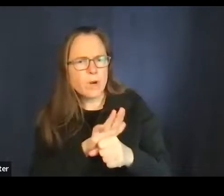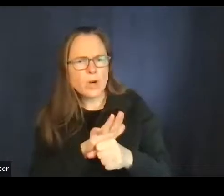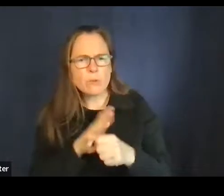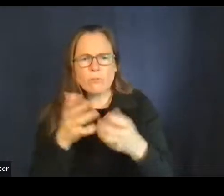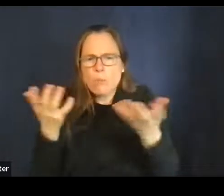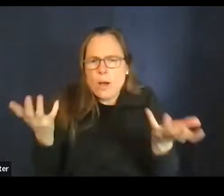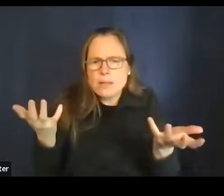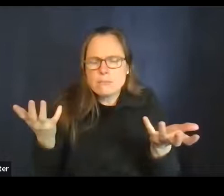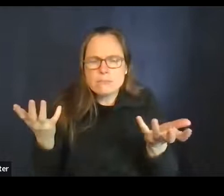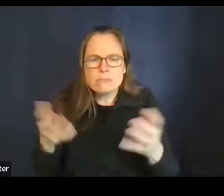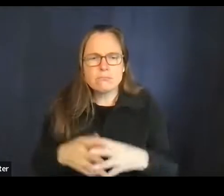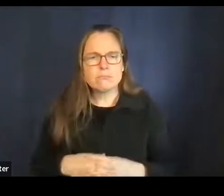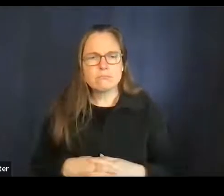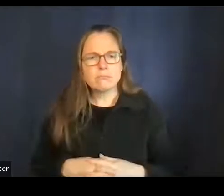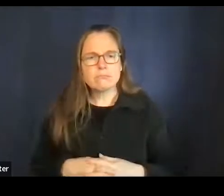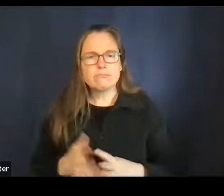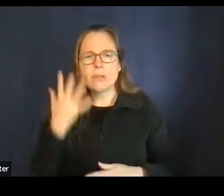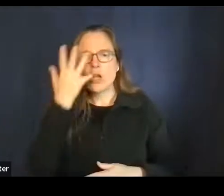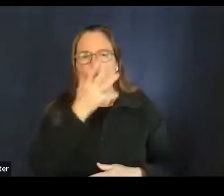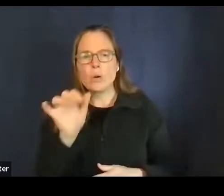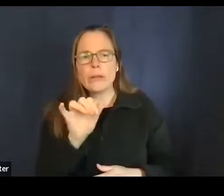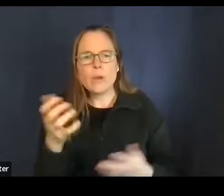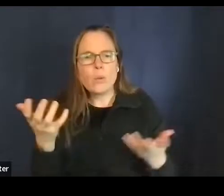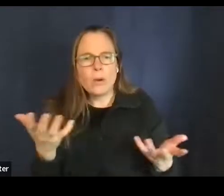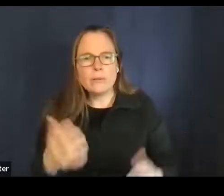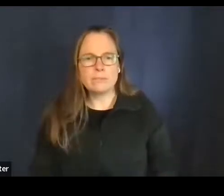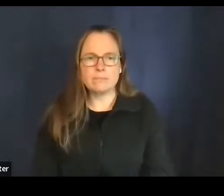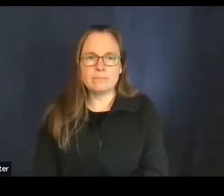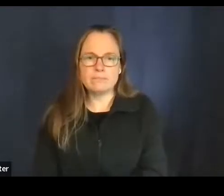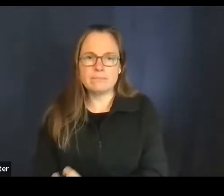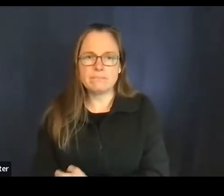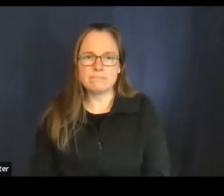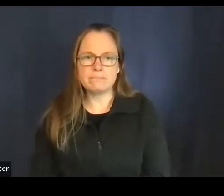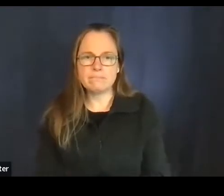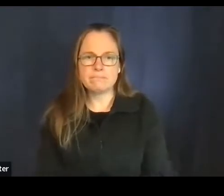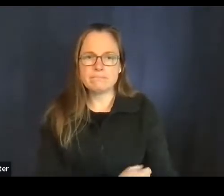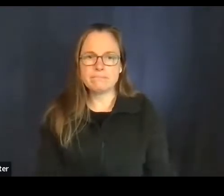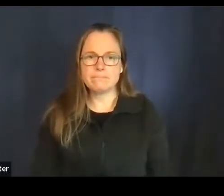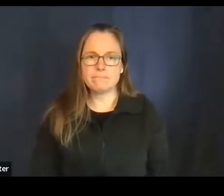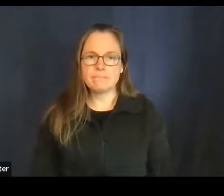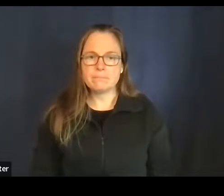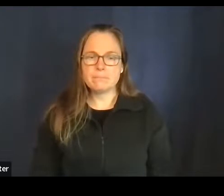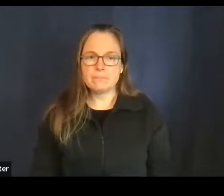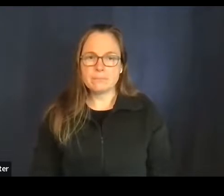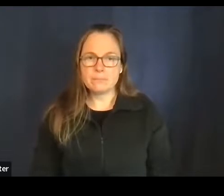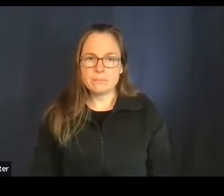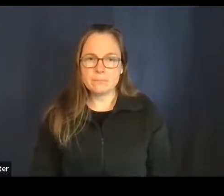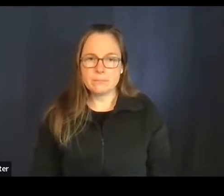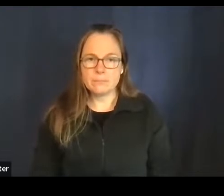And then what sort of majority to pass something? Is it all on the website?